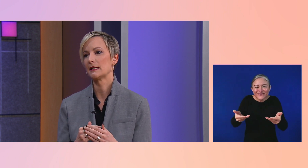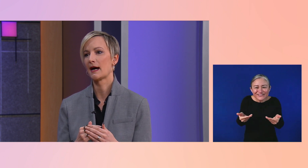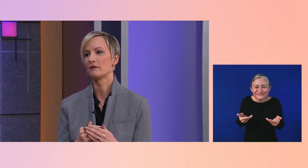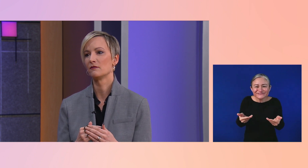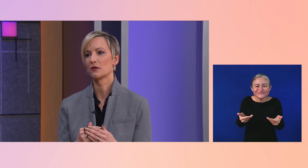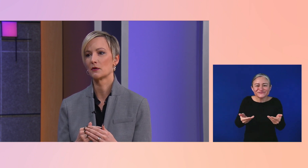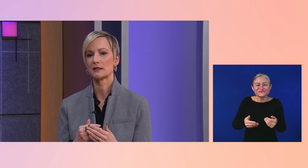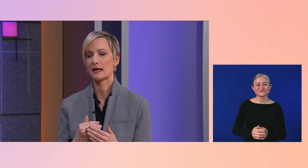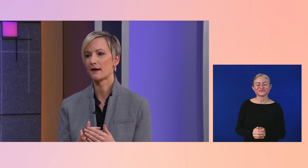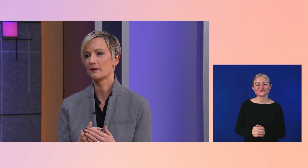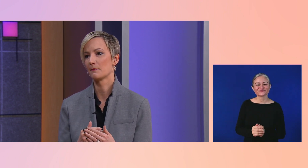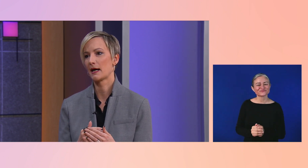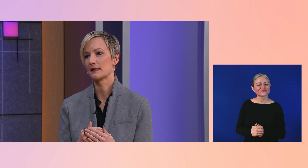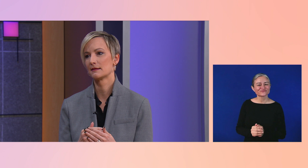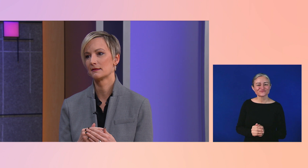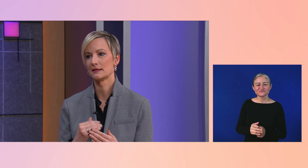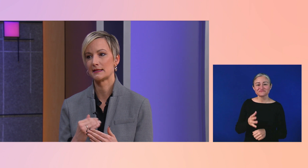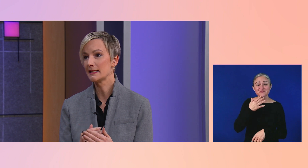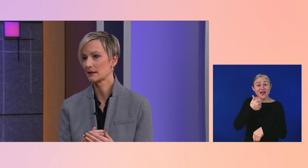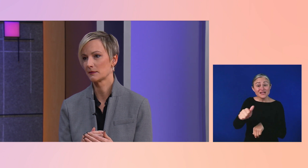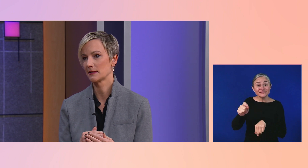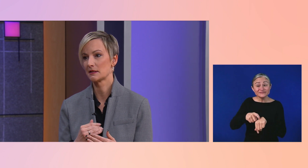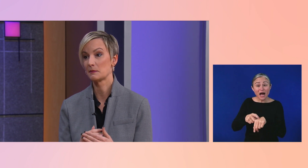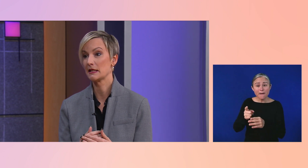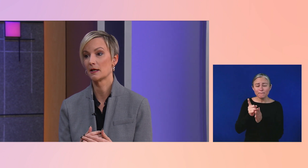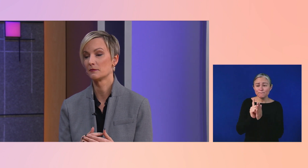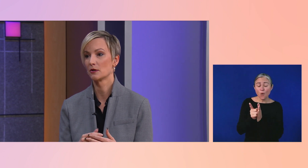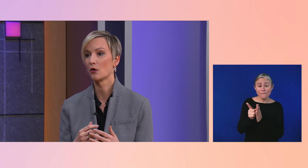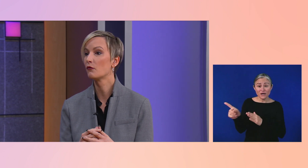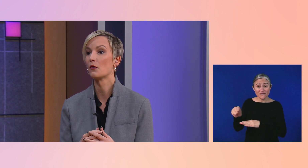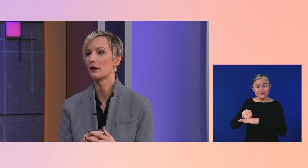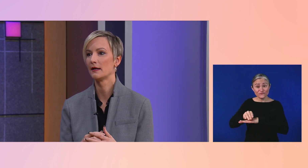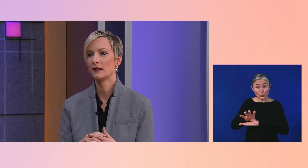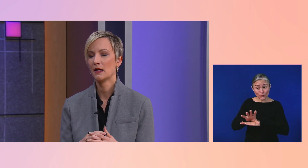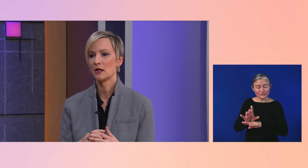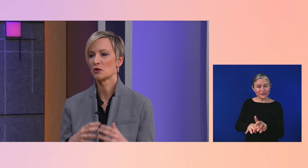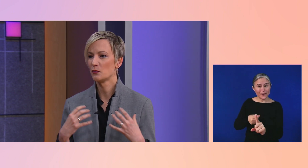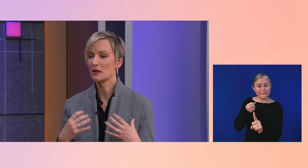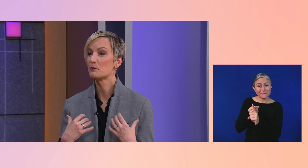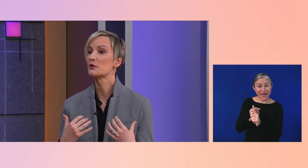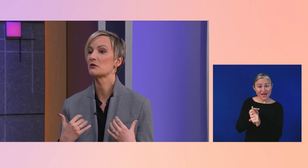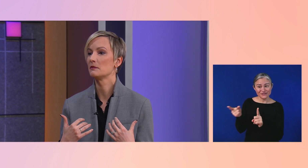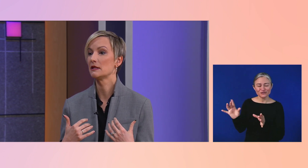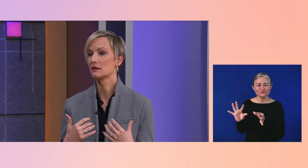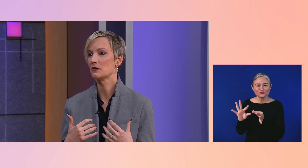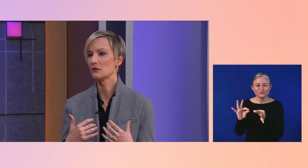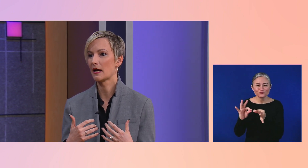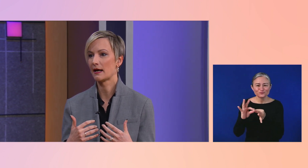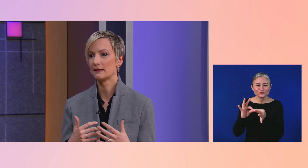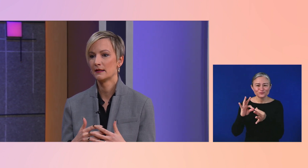to have influence, to have impact, to say something, to speak up, to go for it. She really pushed me to do that,